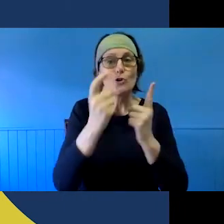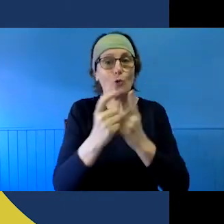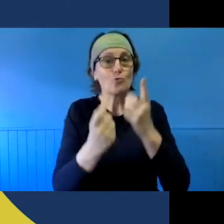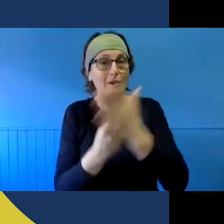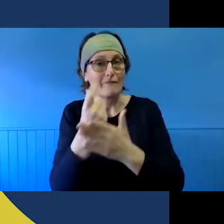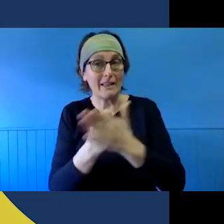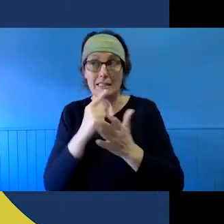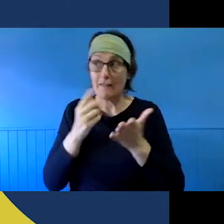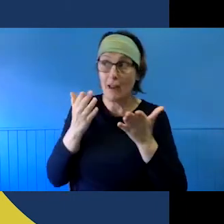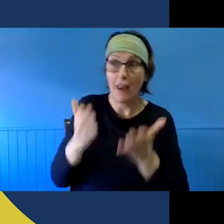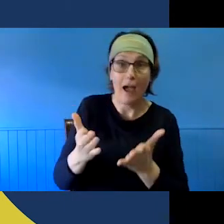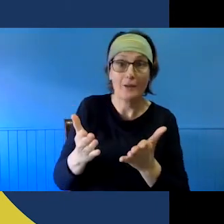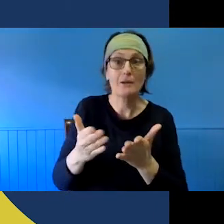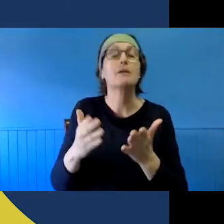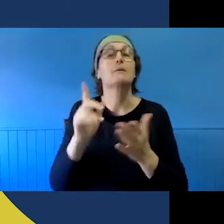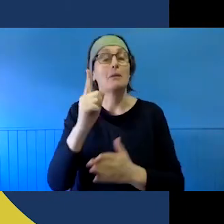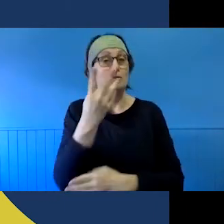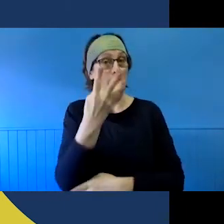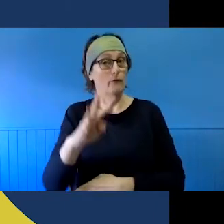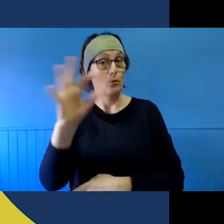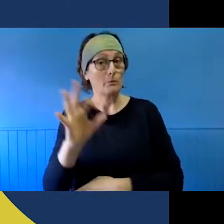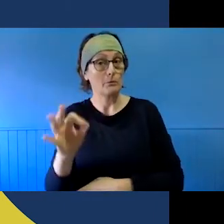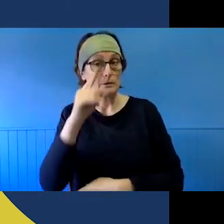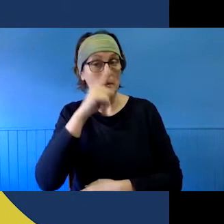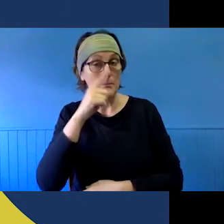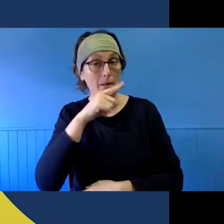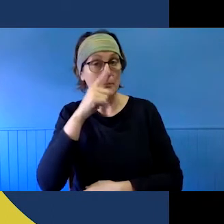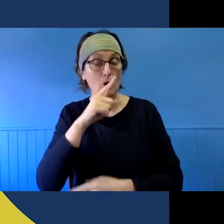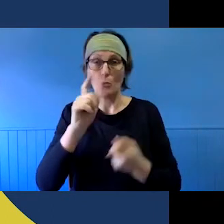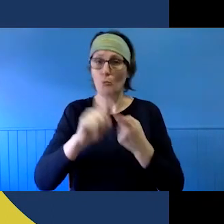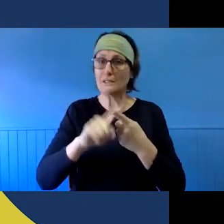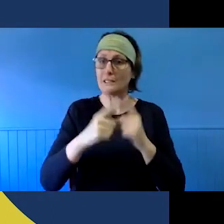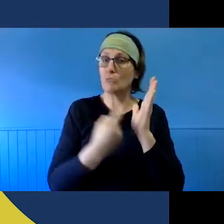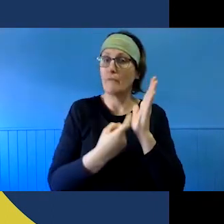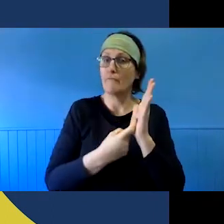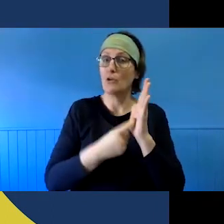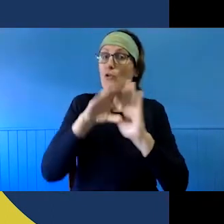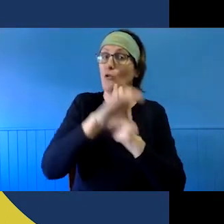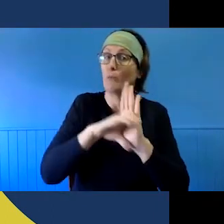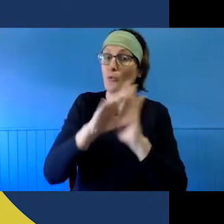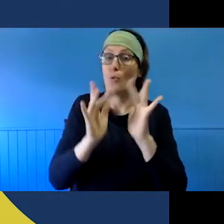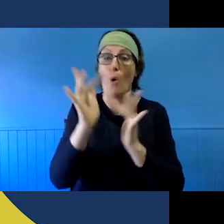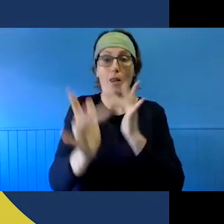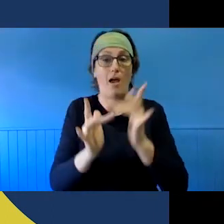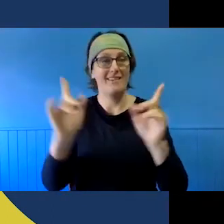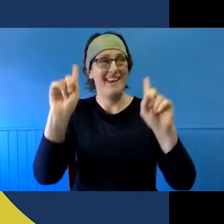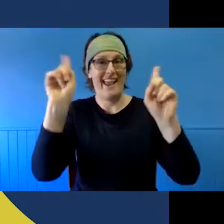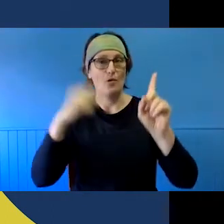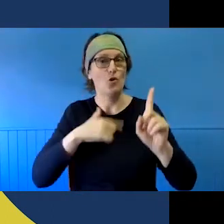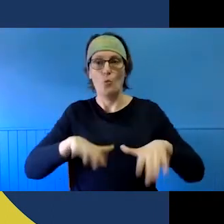But also it said that 40% of people would still prefer a digital platform right now. Rather than attending in person.